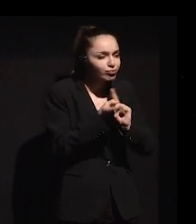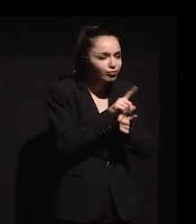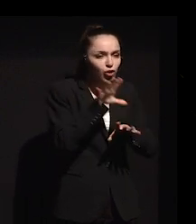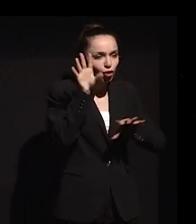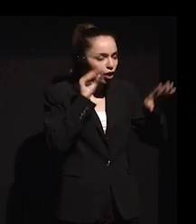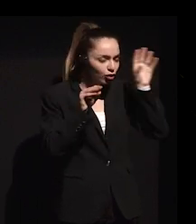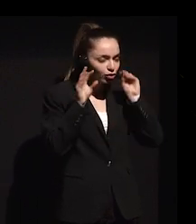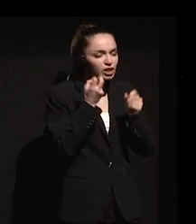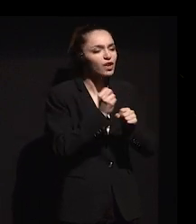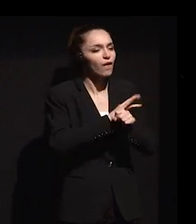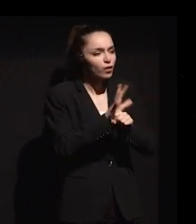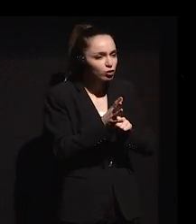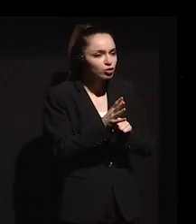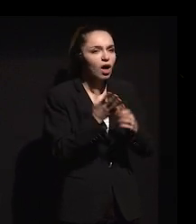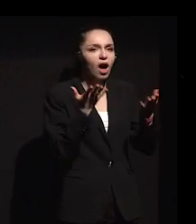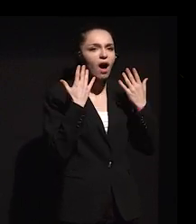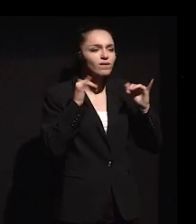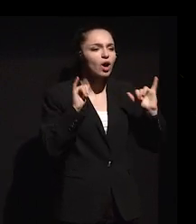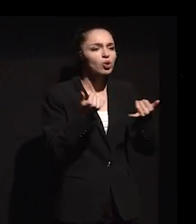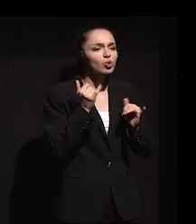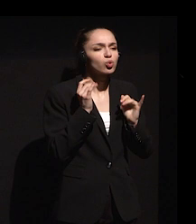While epidemics, climate crises, economic crises,